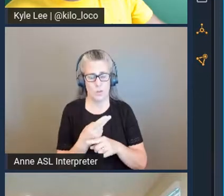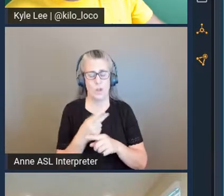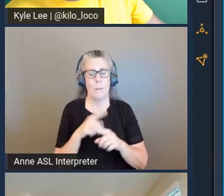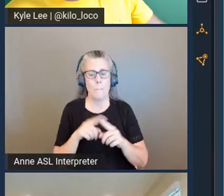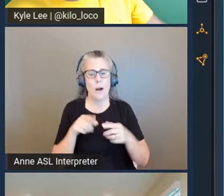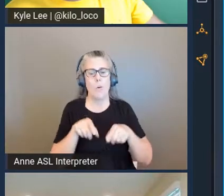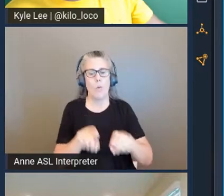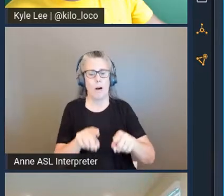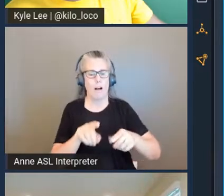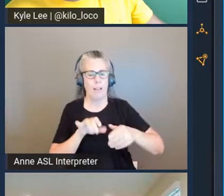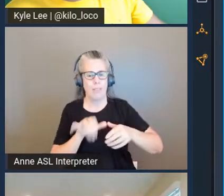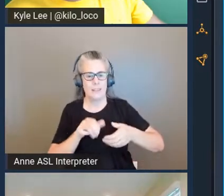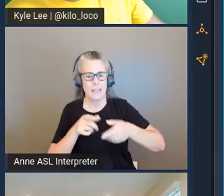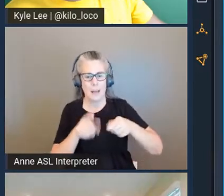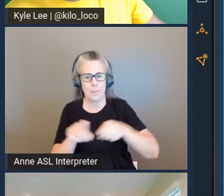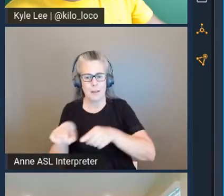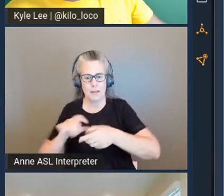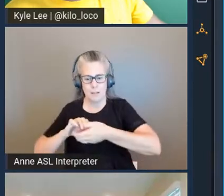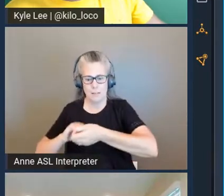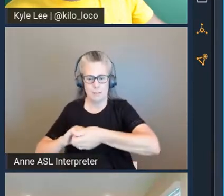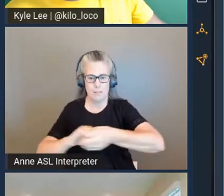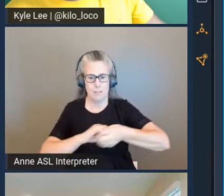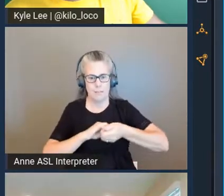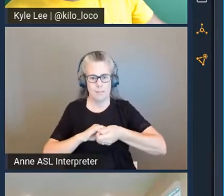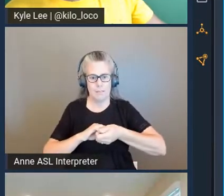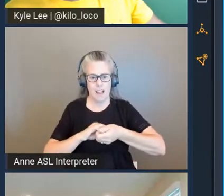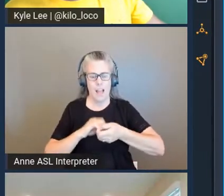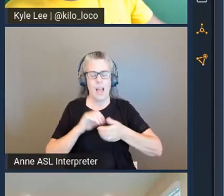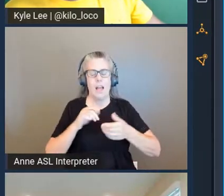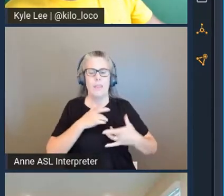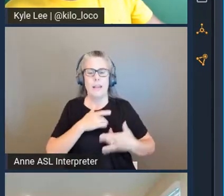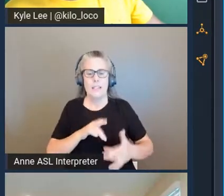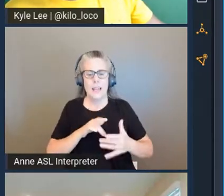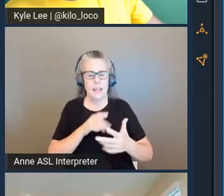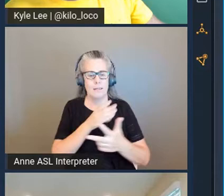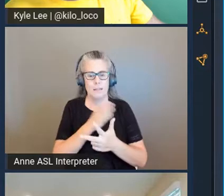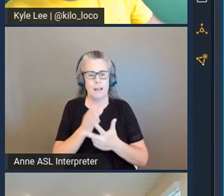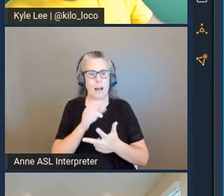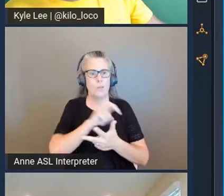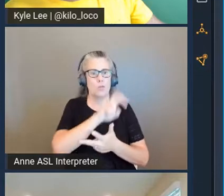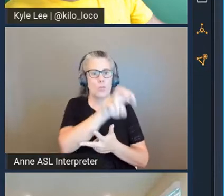they have to hop between different tools to actually accomplish their workflows.